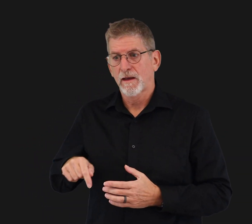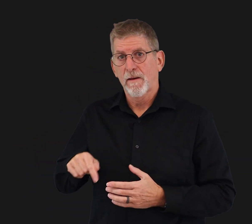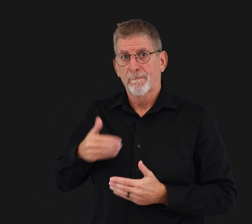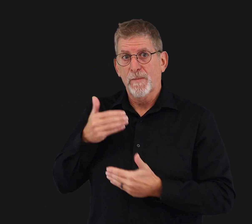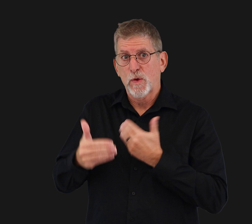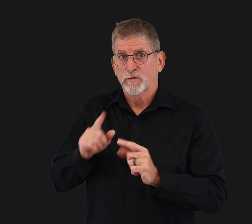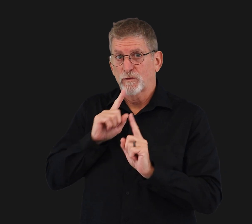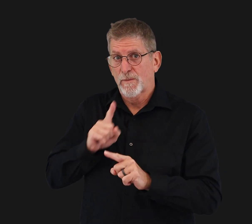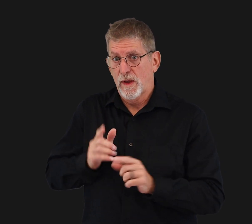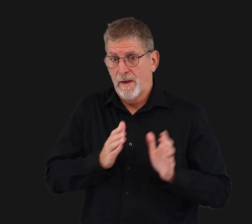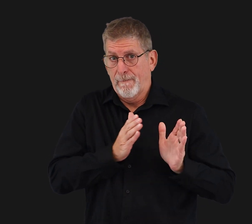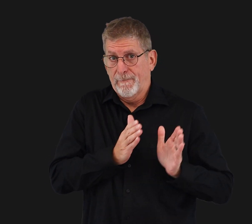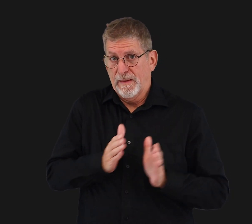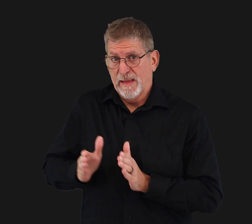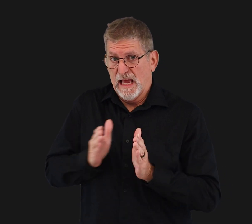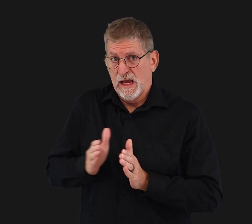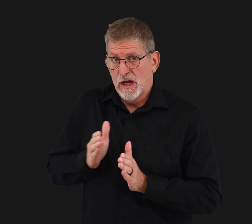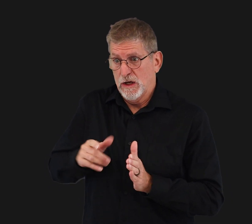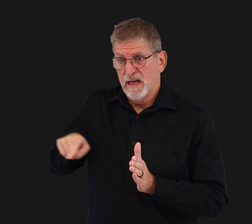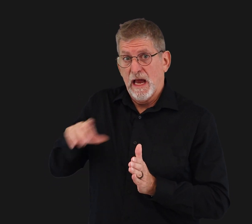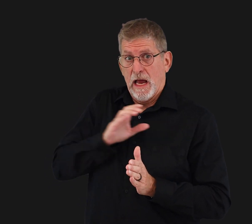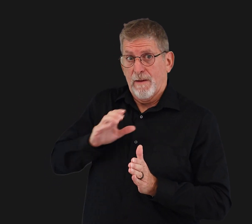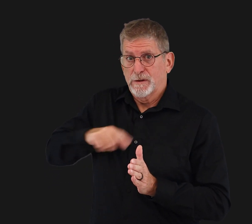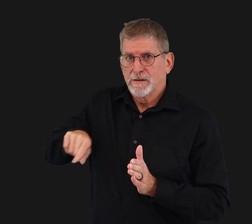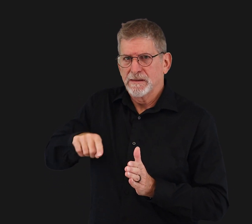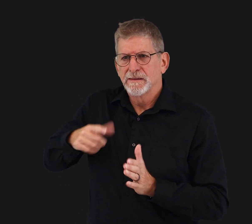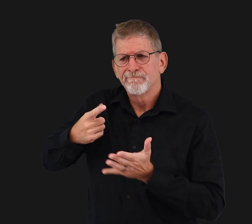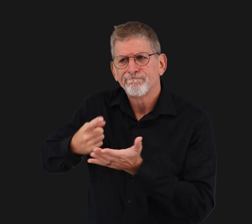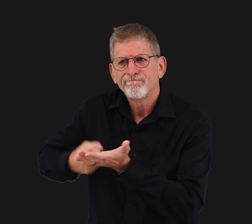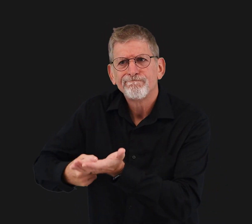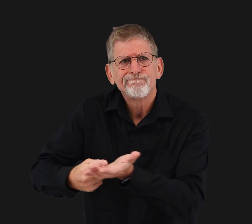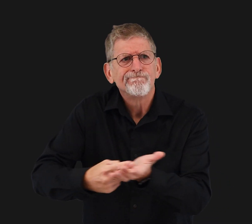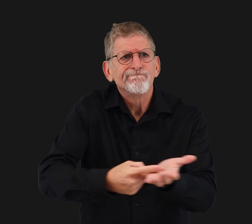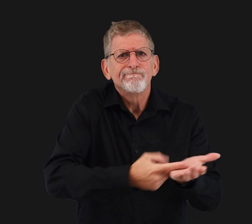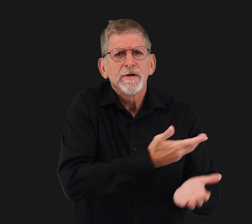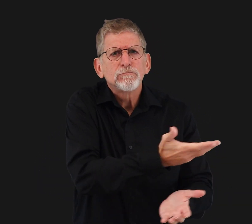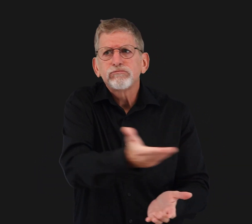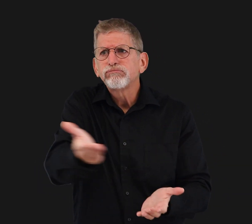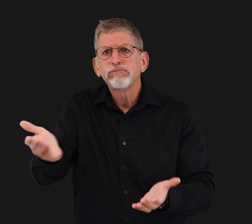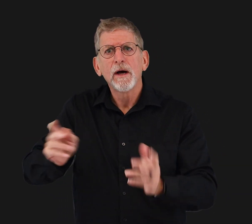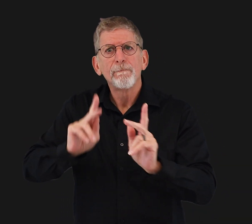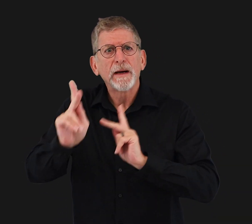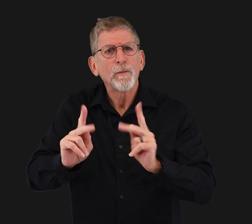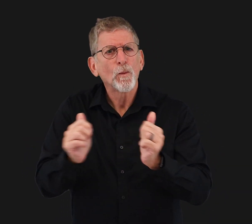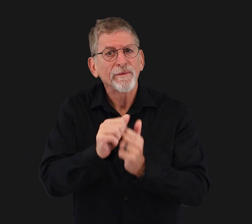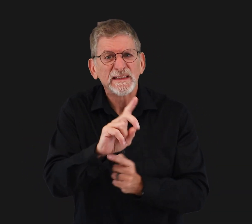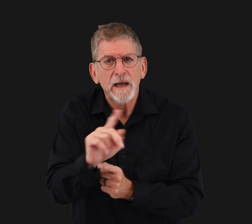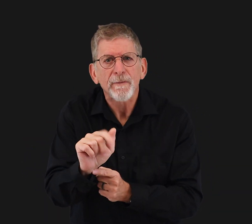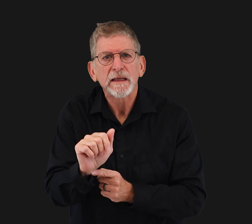In preparation for this progress report, the Commission carried out consultations with people with disabilities